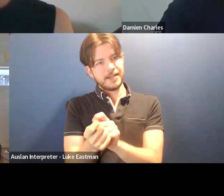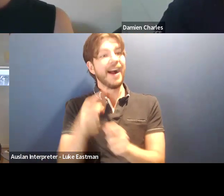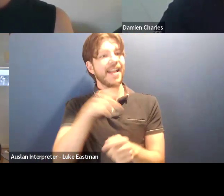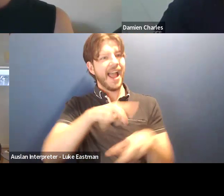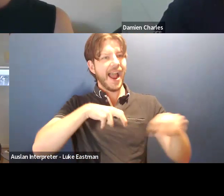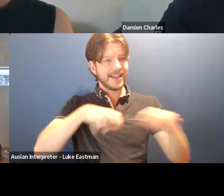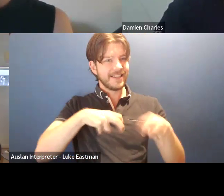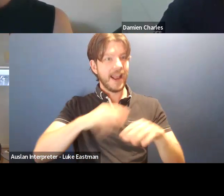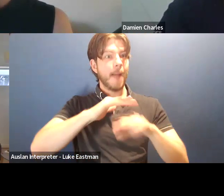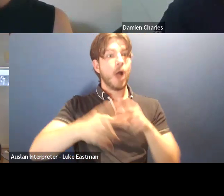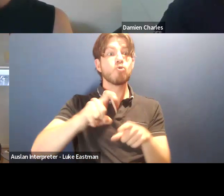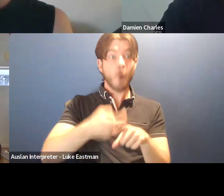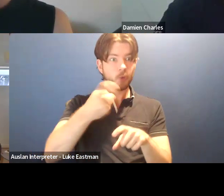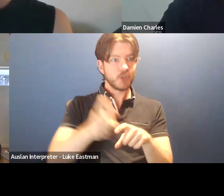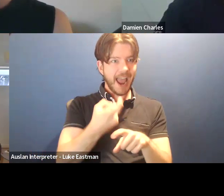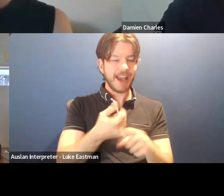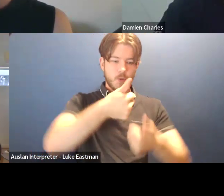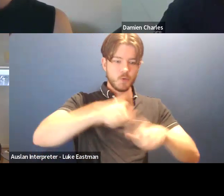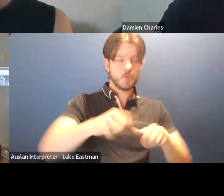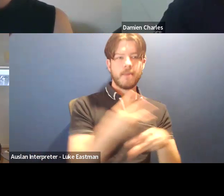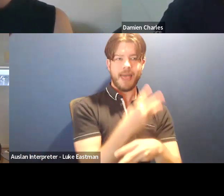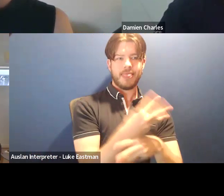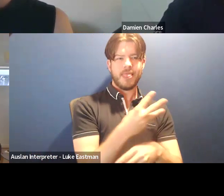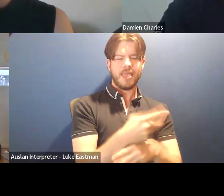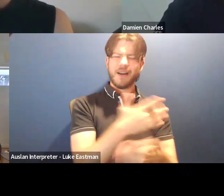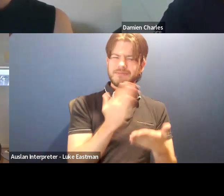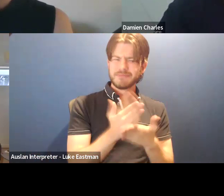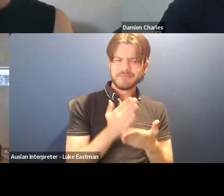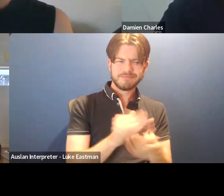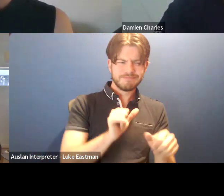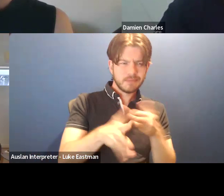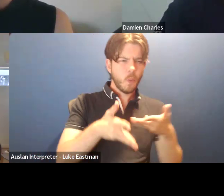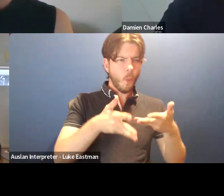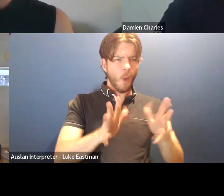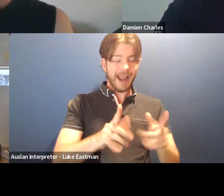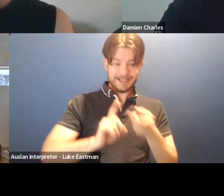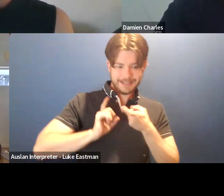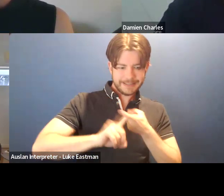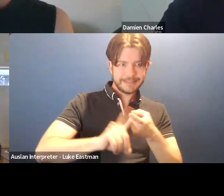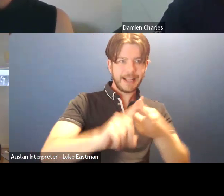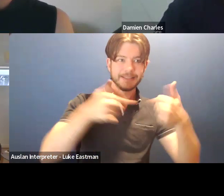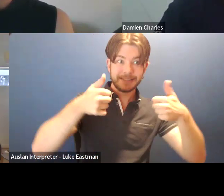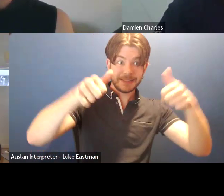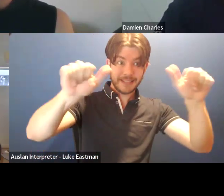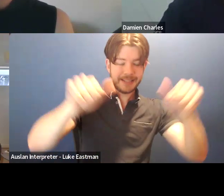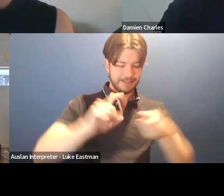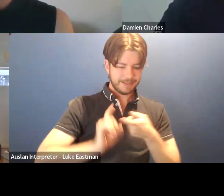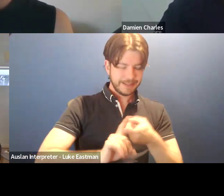incorporate maths into it. So, it was a really good way to still get outcomes